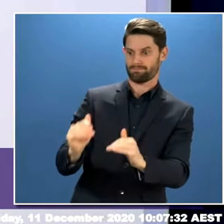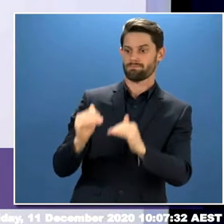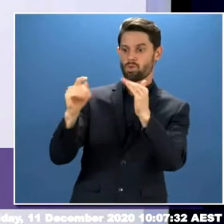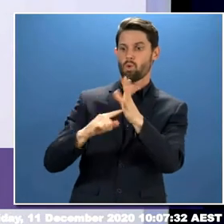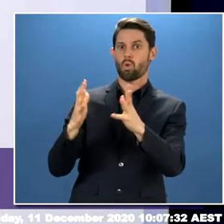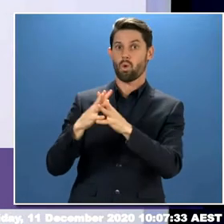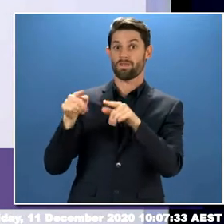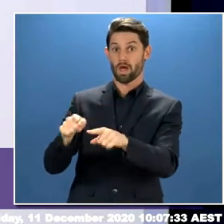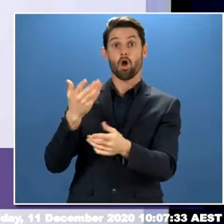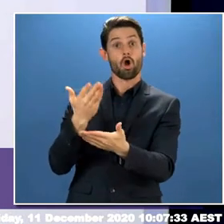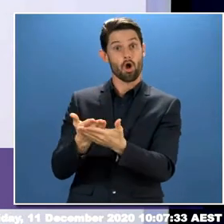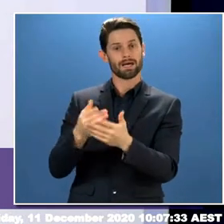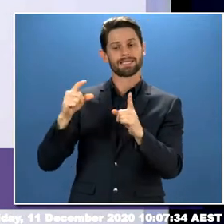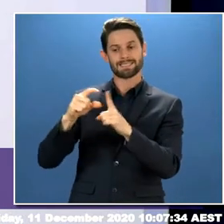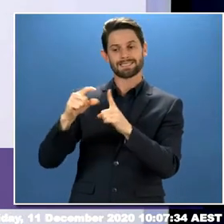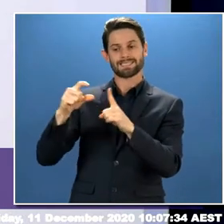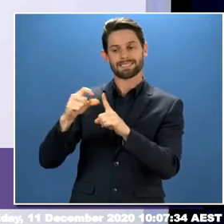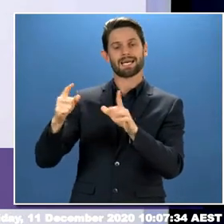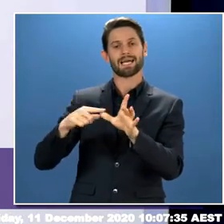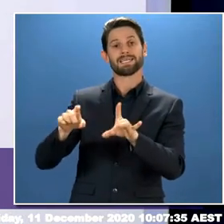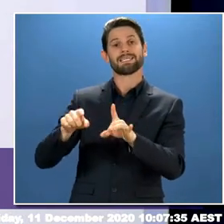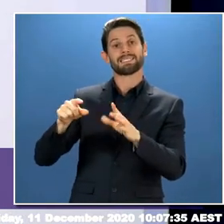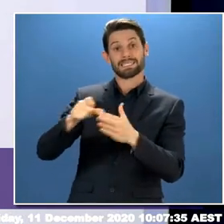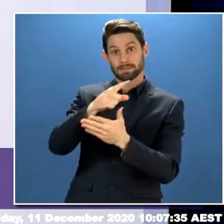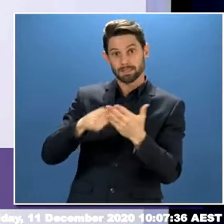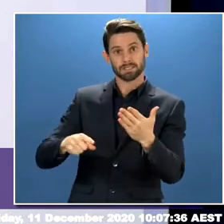that's your --- you are the custodian of that legislation, so can I ask you a